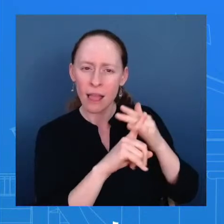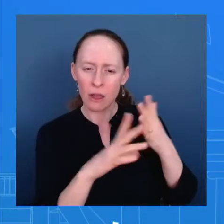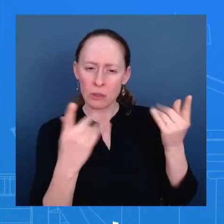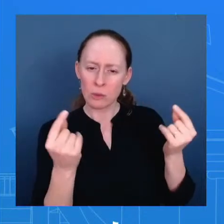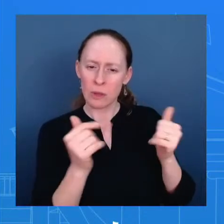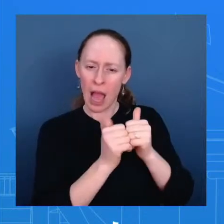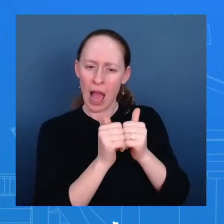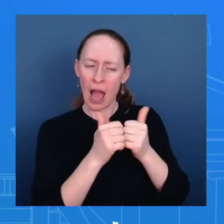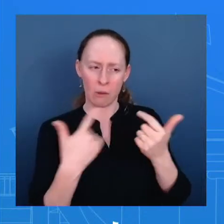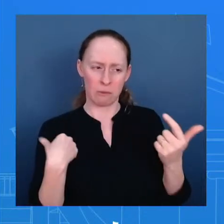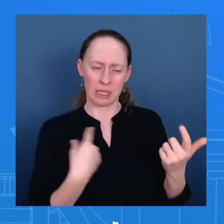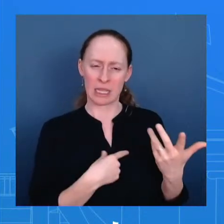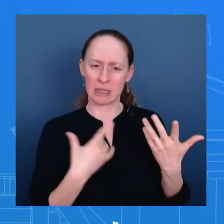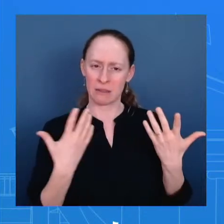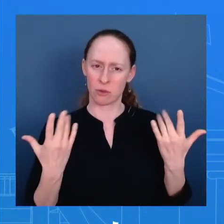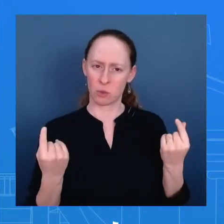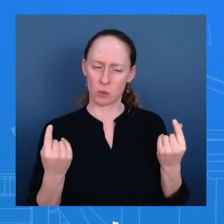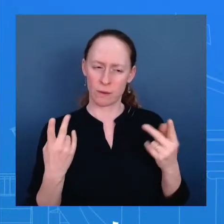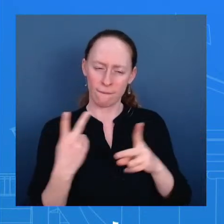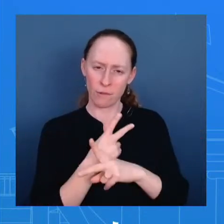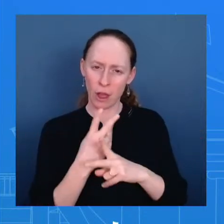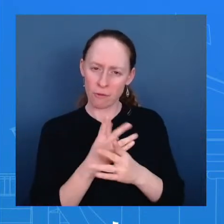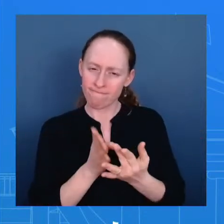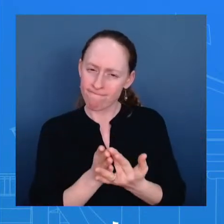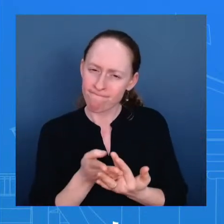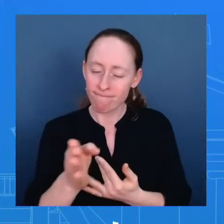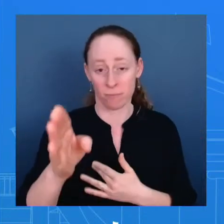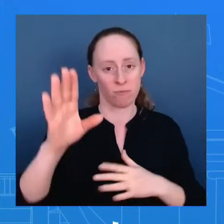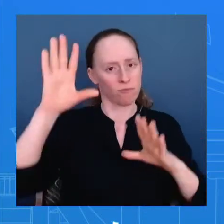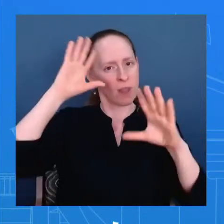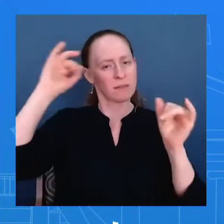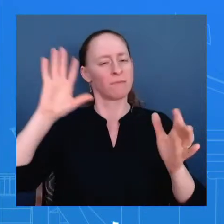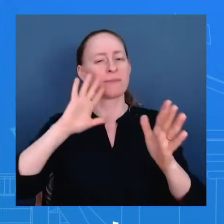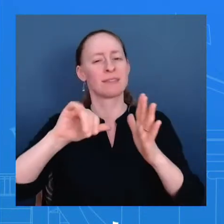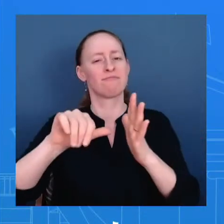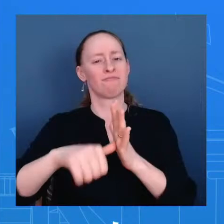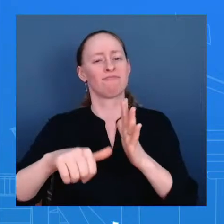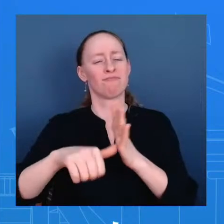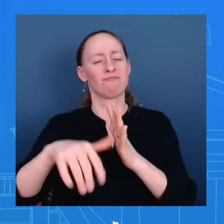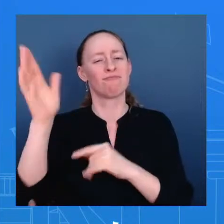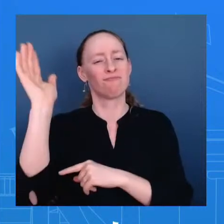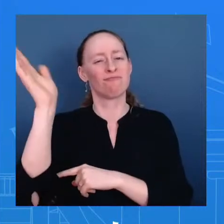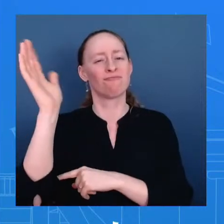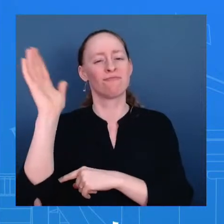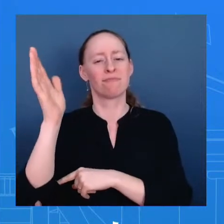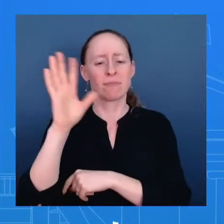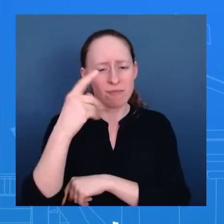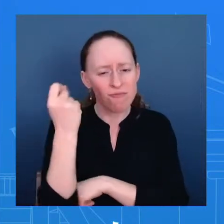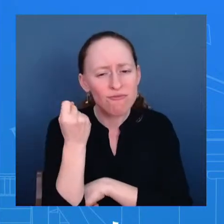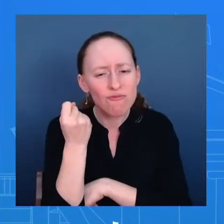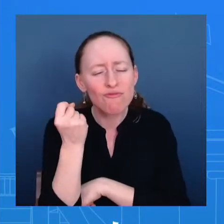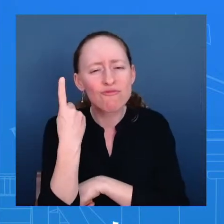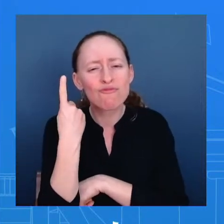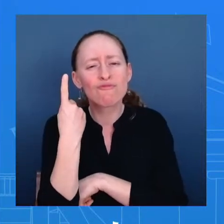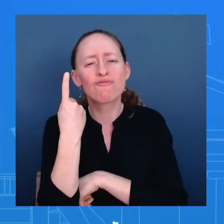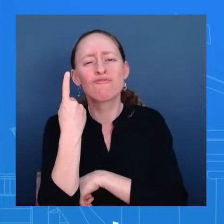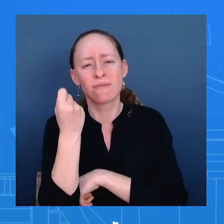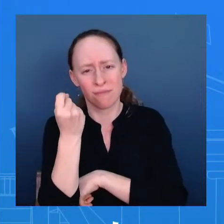on that particular message. And he understands how critical and important and how those message -- especially a message from the President of the United States,